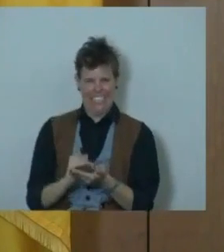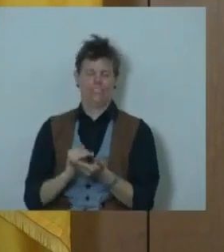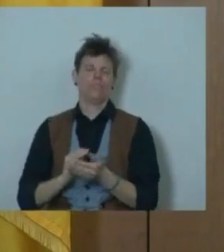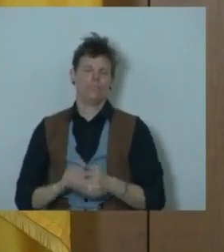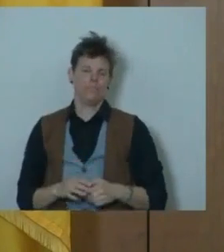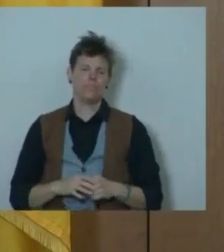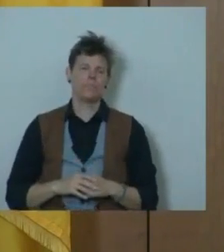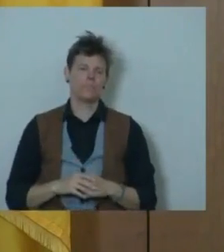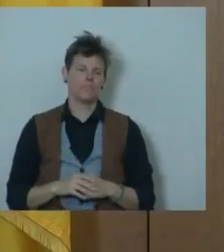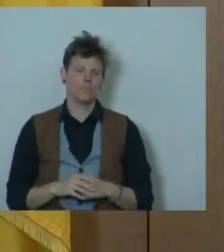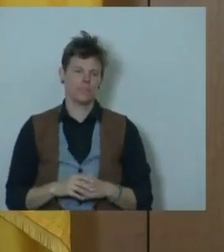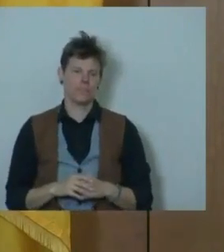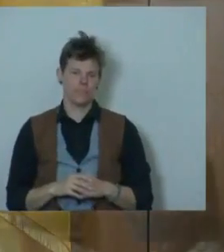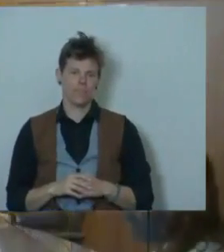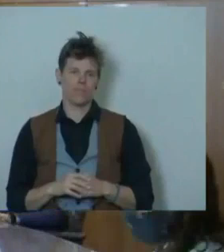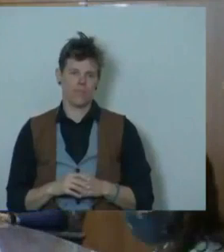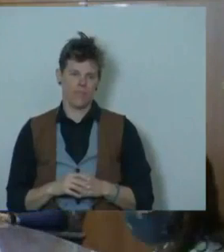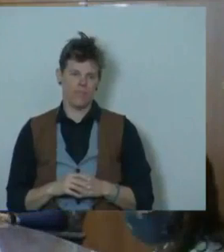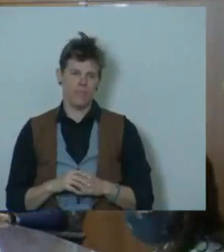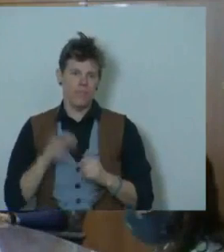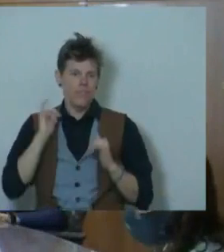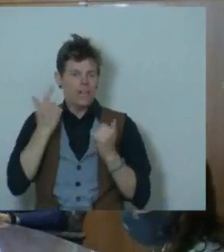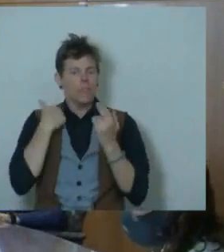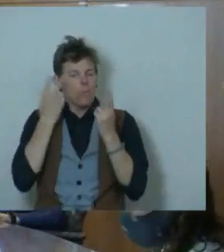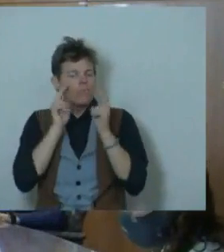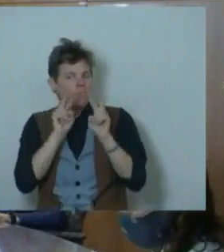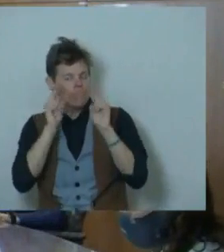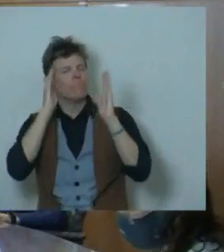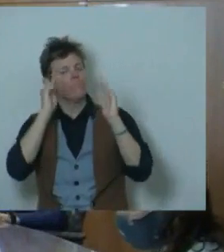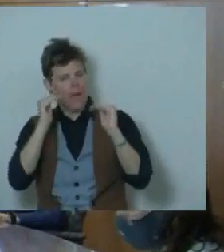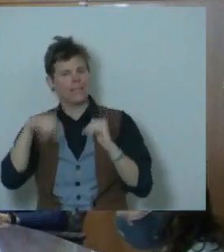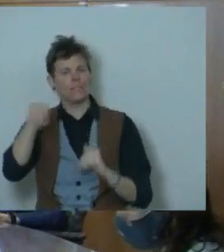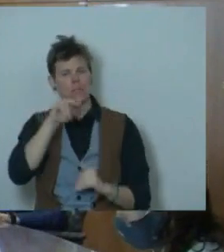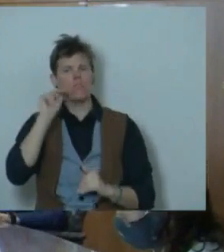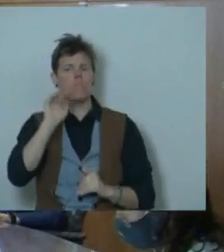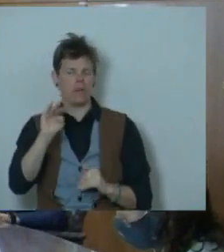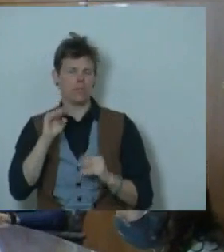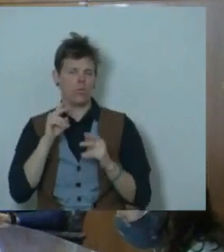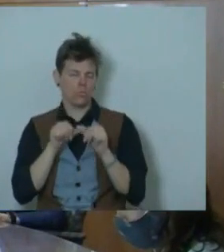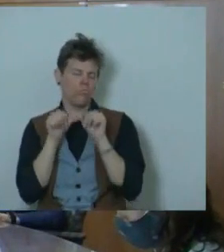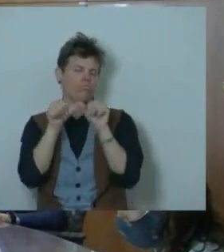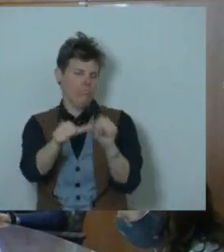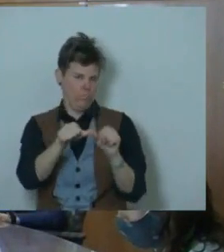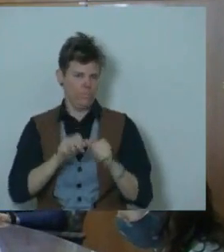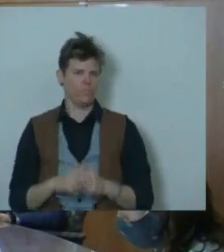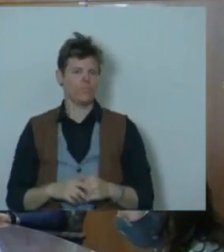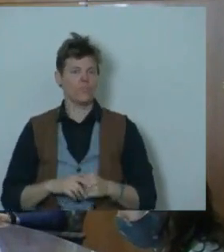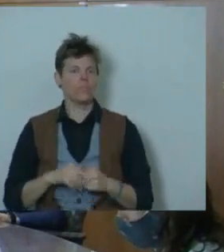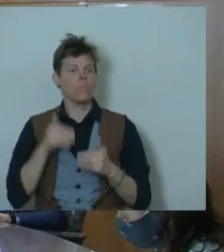CONTAINMENT STRATEGIES THAT ARE PRODUCTIVE.